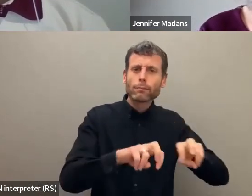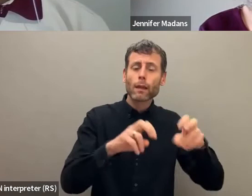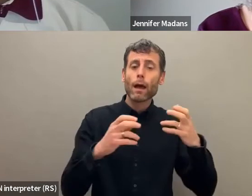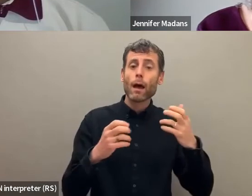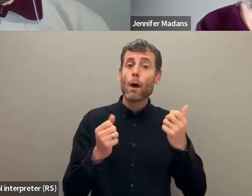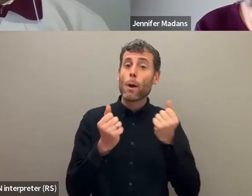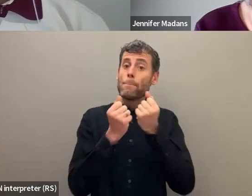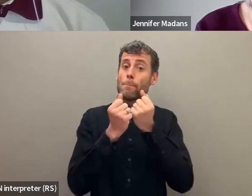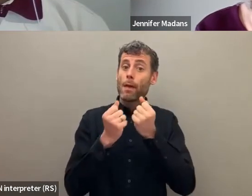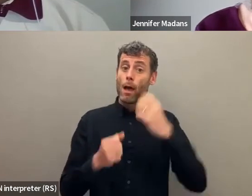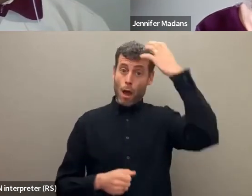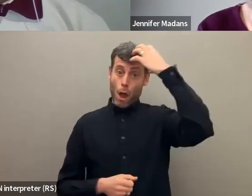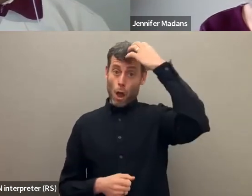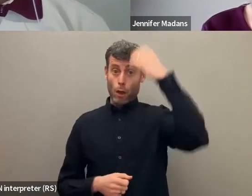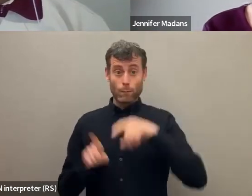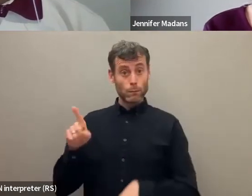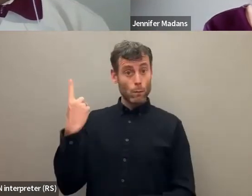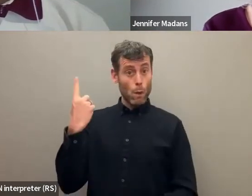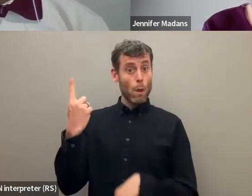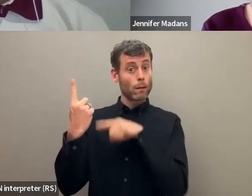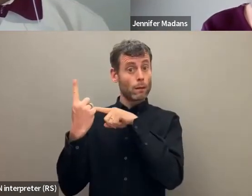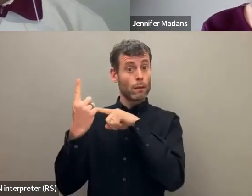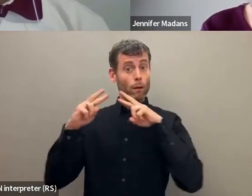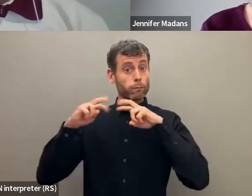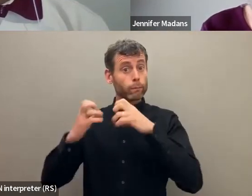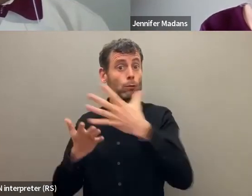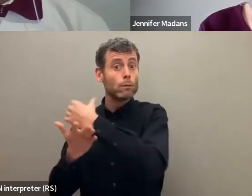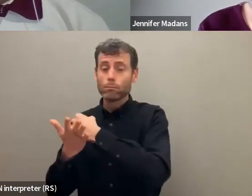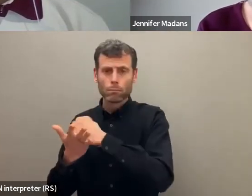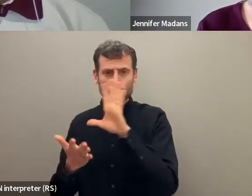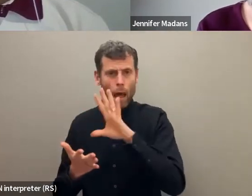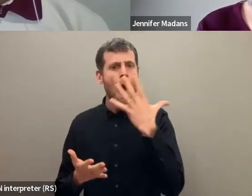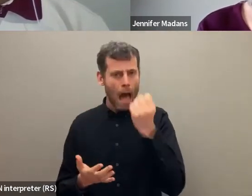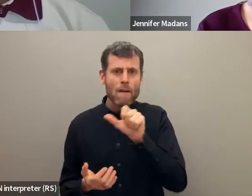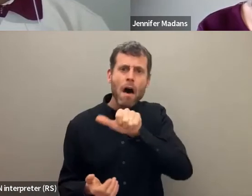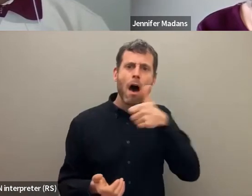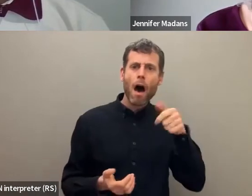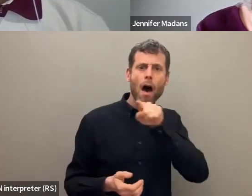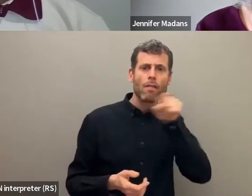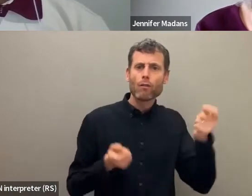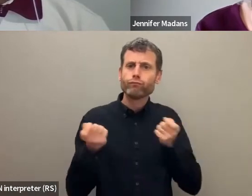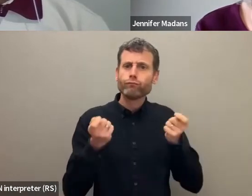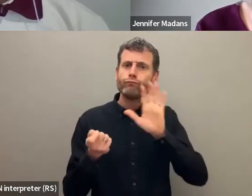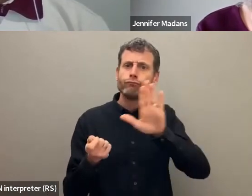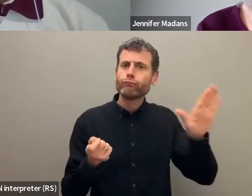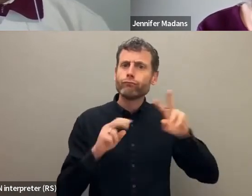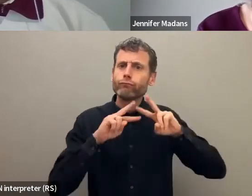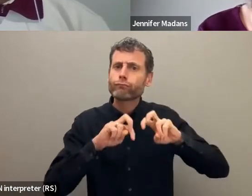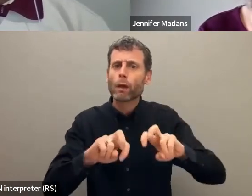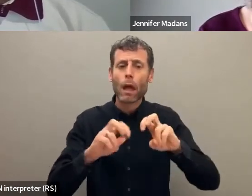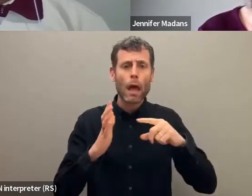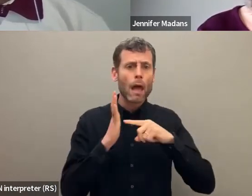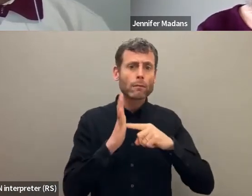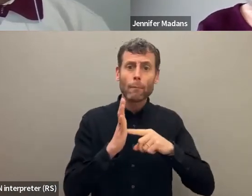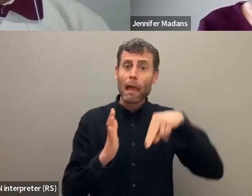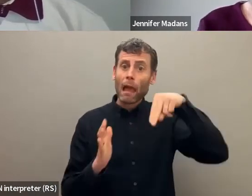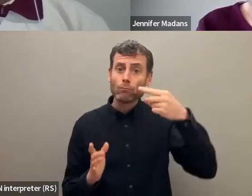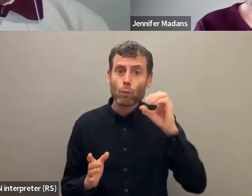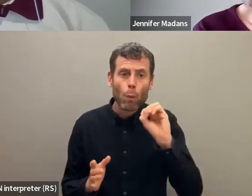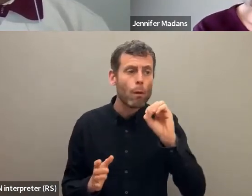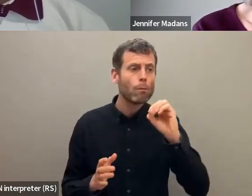Jennifer Madans: So, given these data collection challenges, there really is a need for an overarching strategy that will optimize the quality and usefulness of the resulting data.